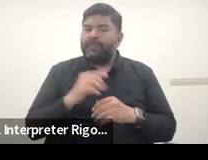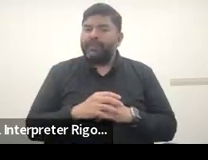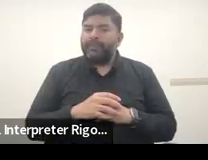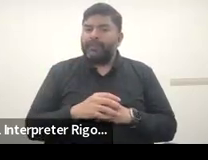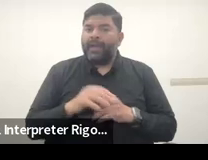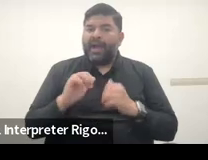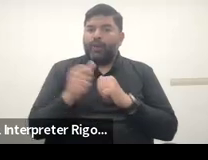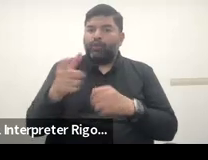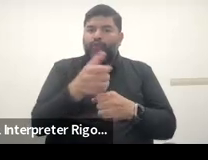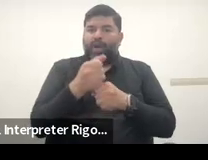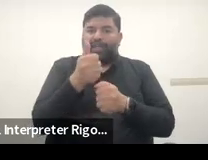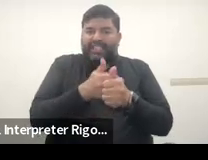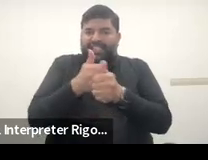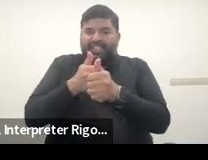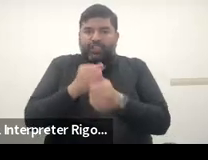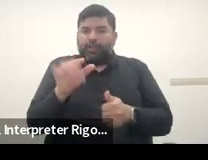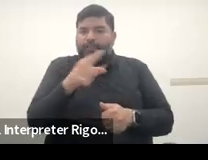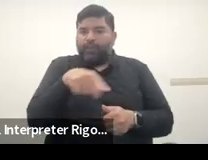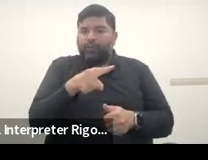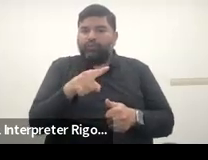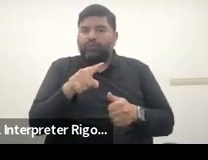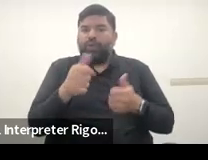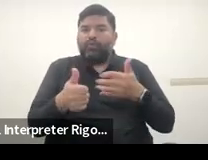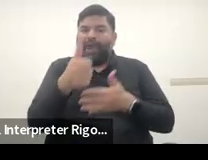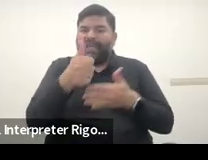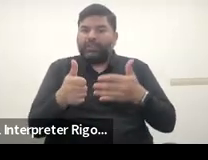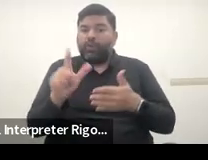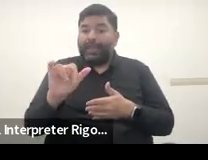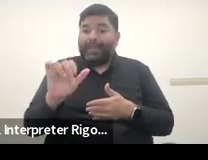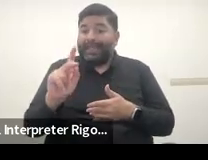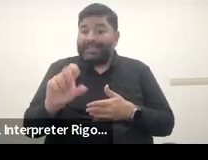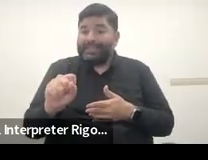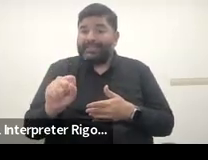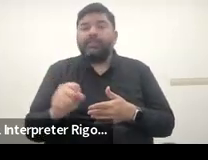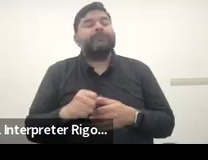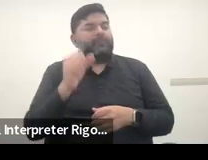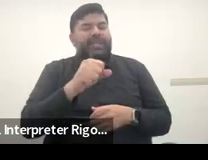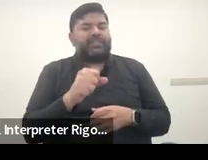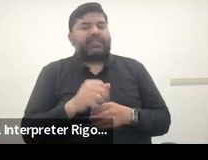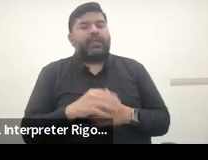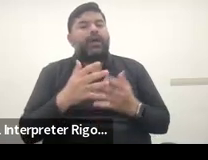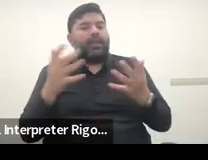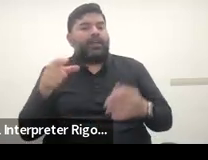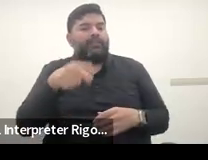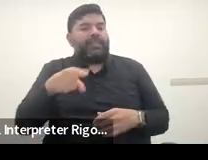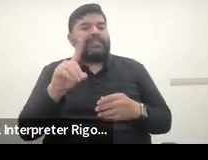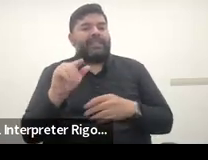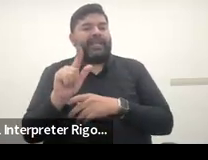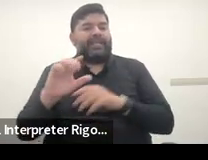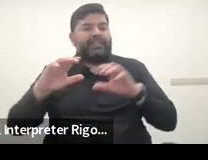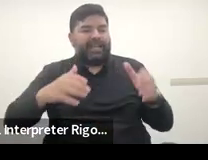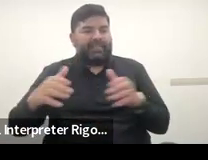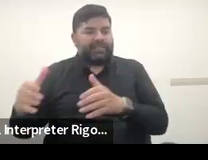each of these links? LEE: Yeah so a lot of these data sets have a similar kind of